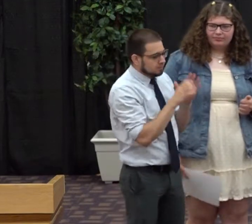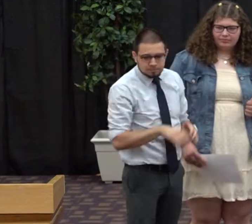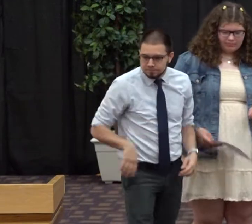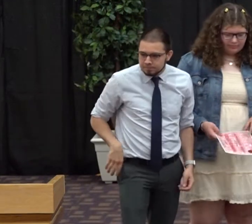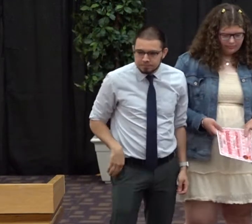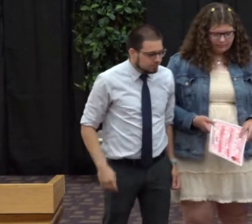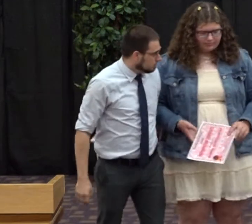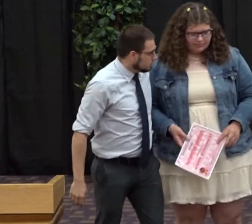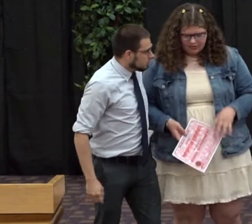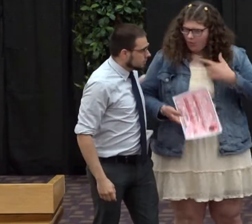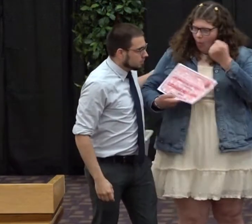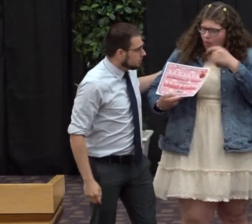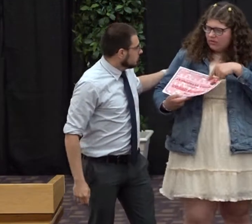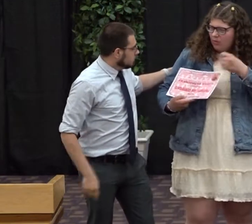And we'll do an entire group picture.